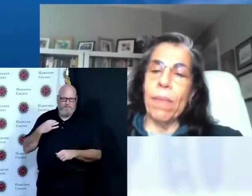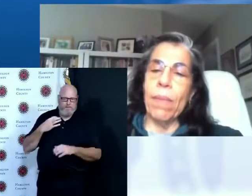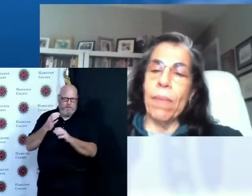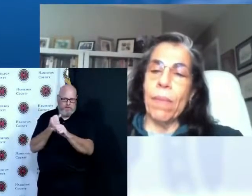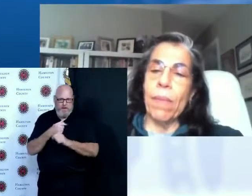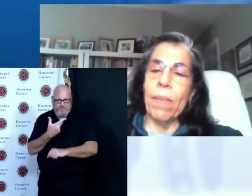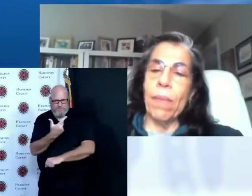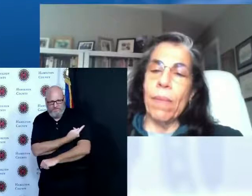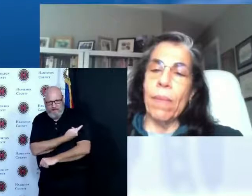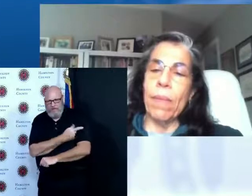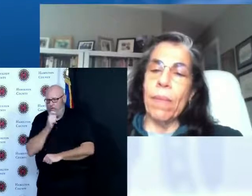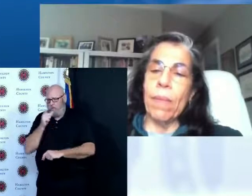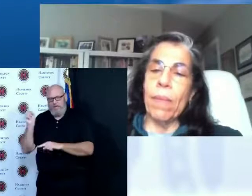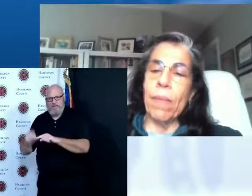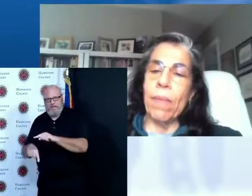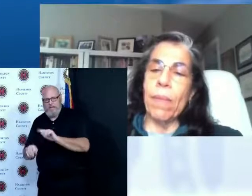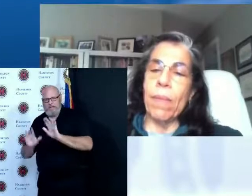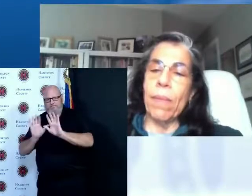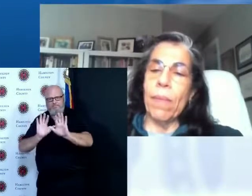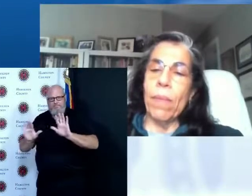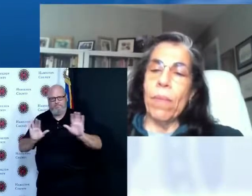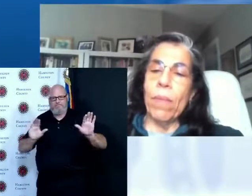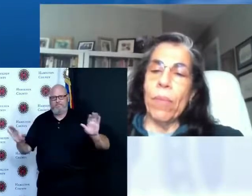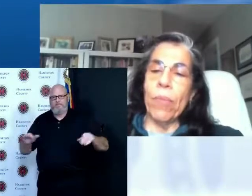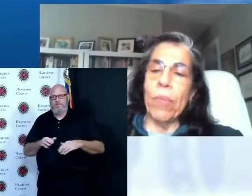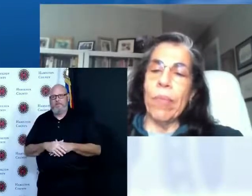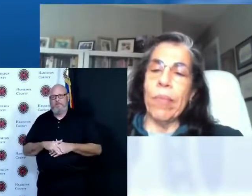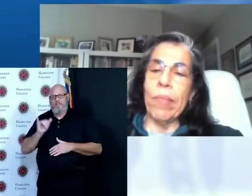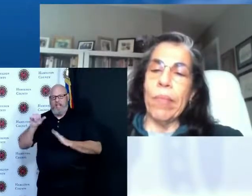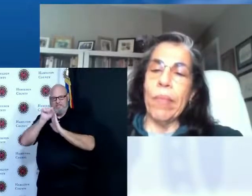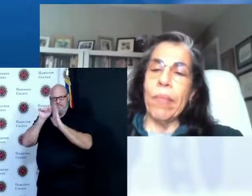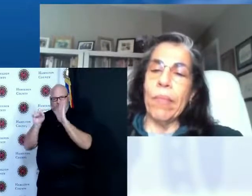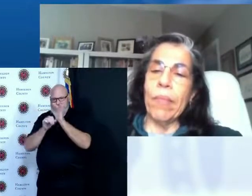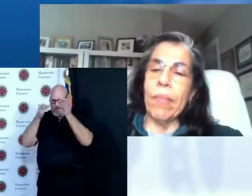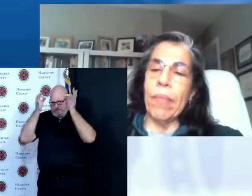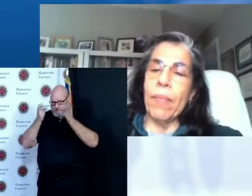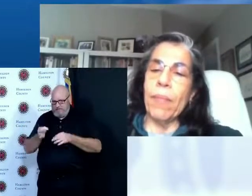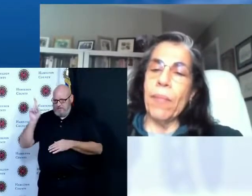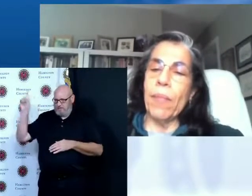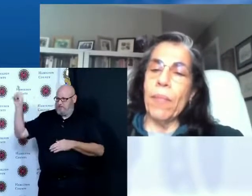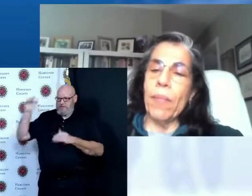the state level and that's what I was referring to and so when I get questions about why would